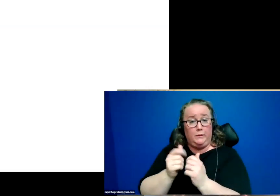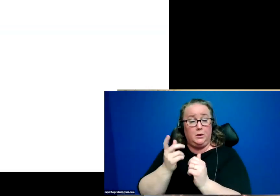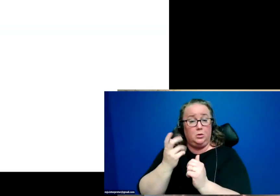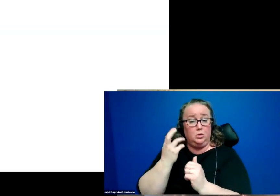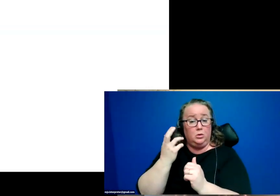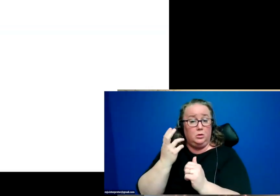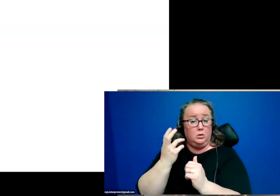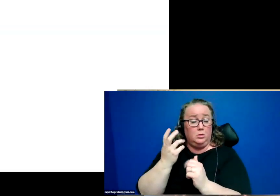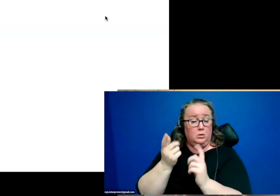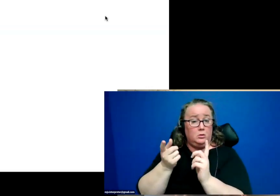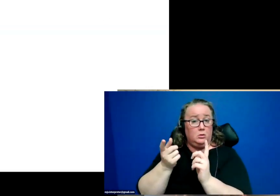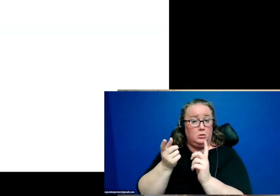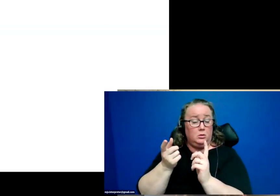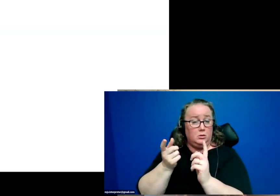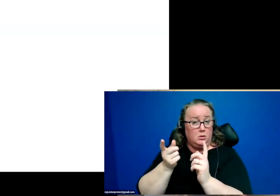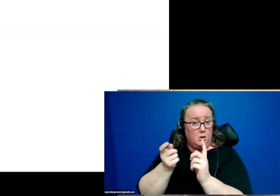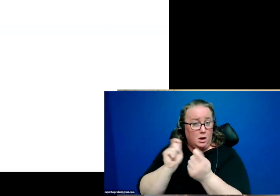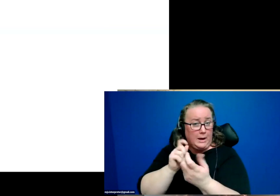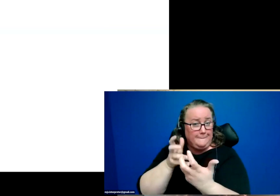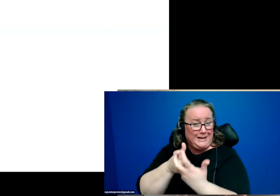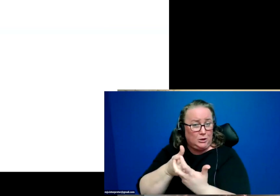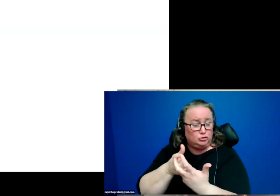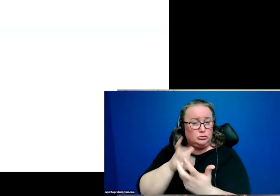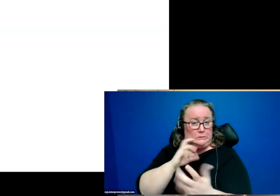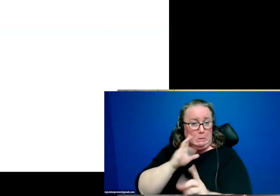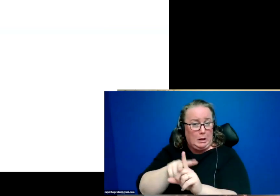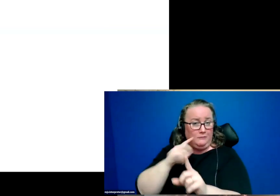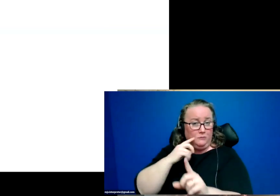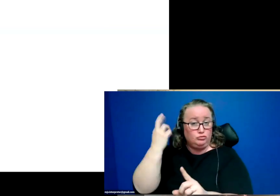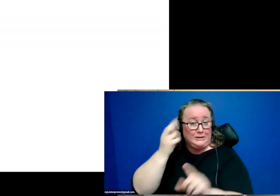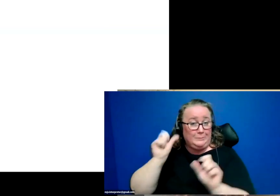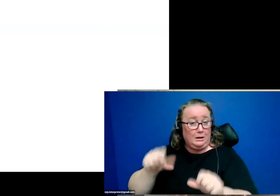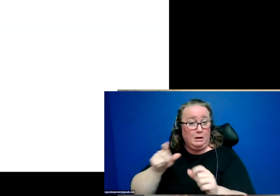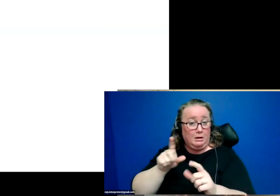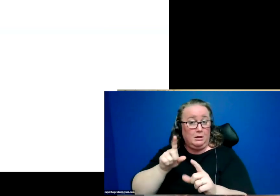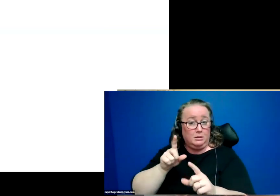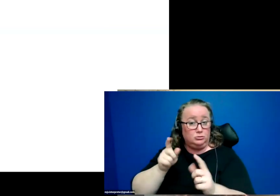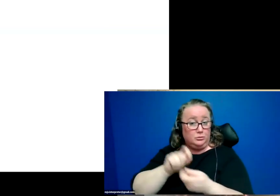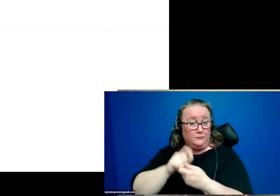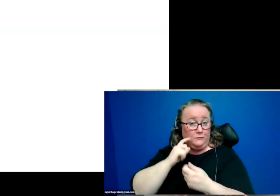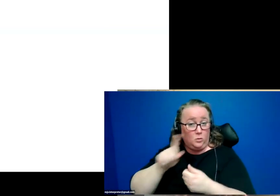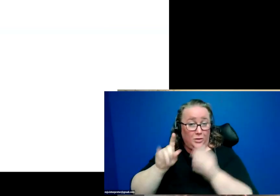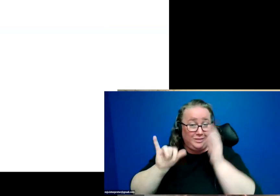in child welfare services. I can take a stab at this.